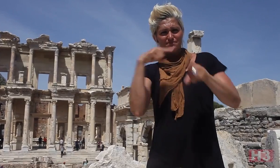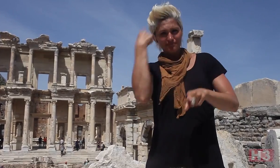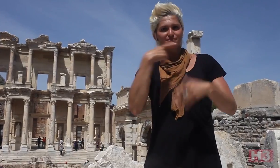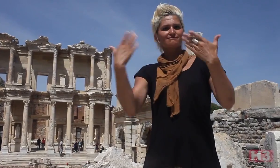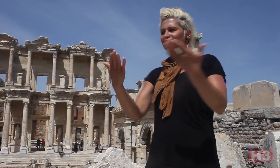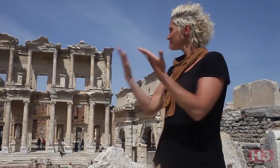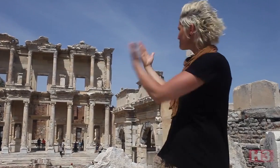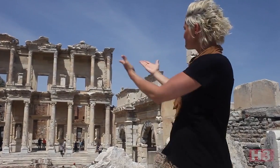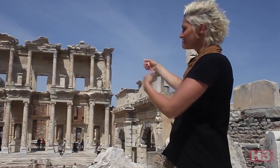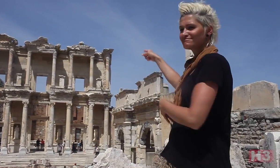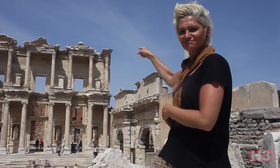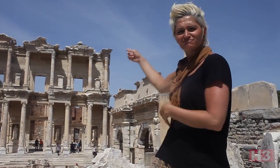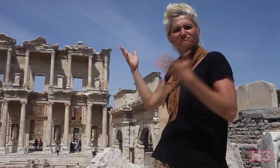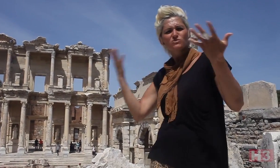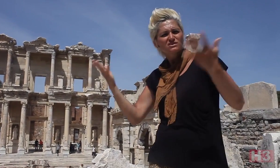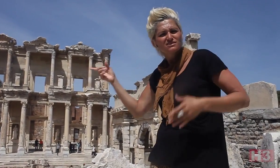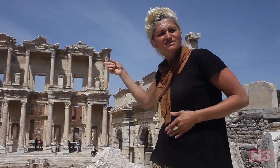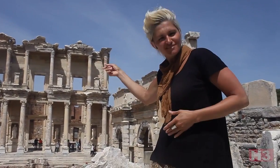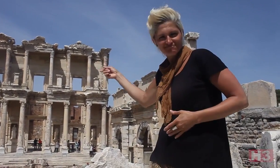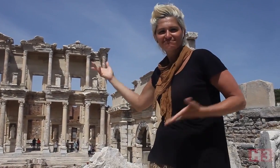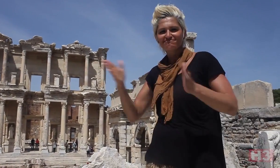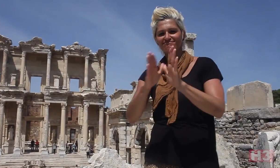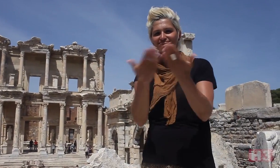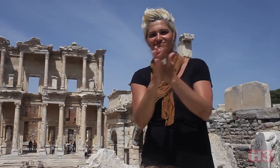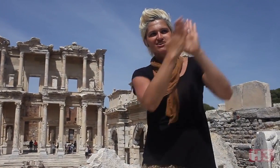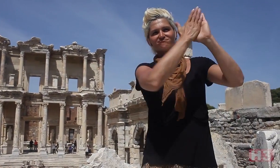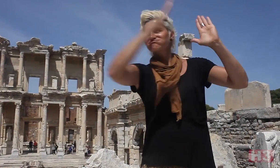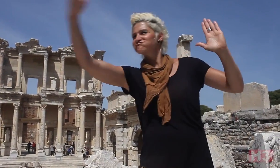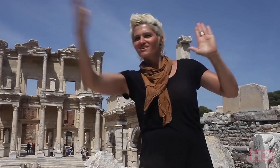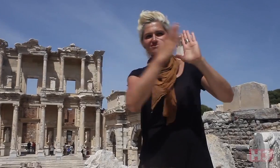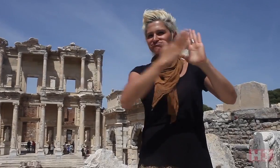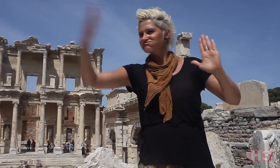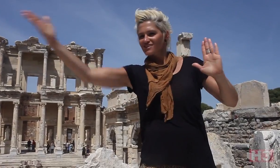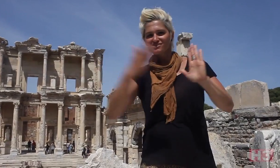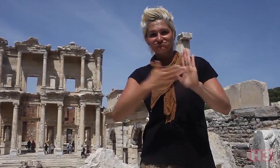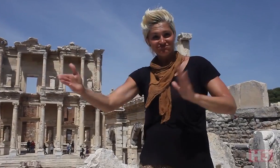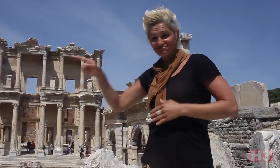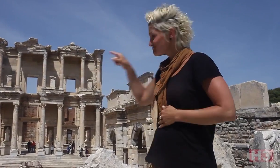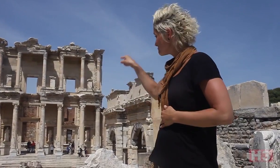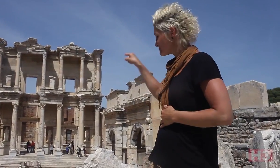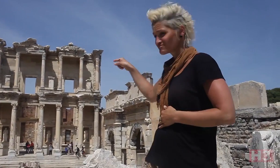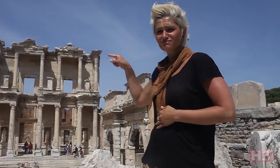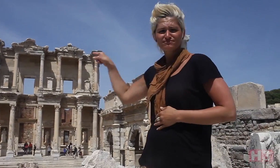We see the same façade here. This is the Celsius Library.